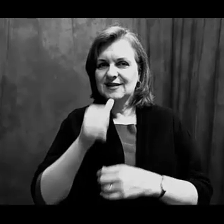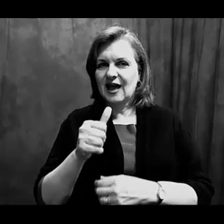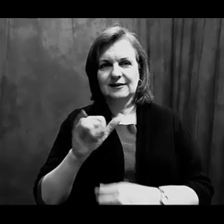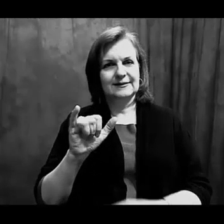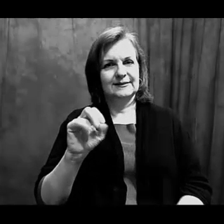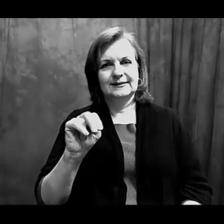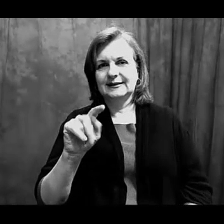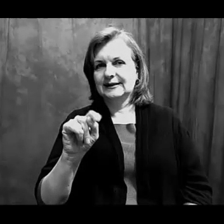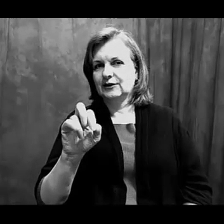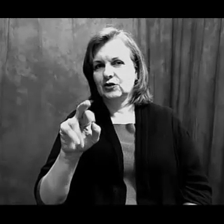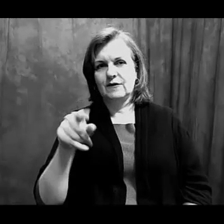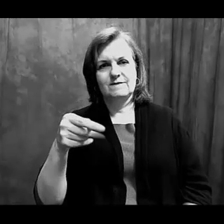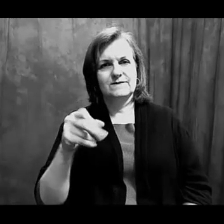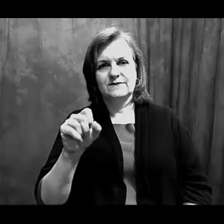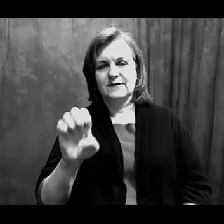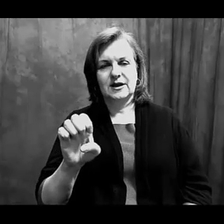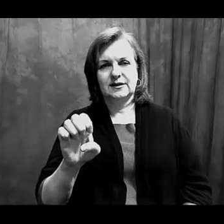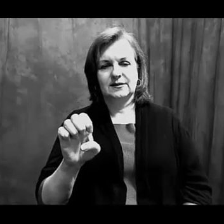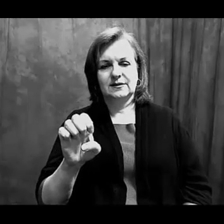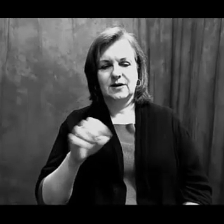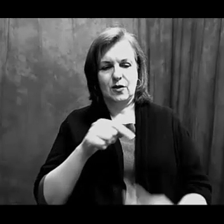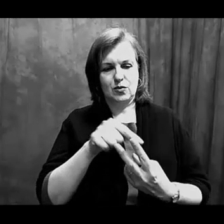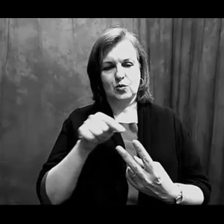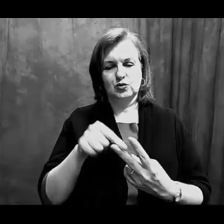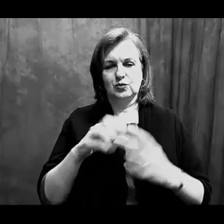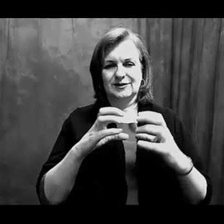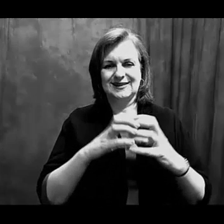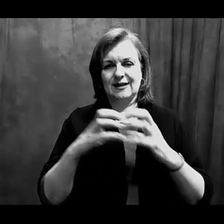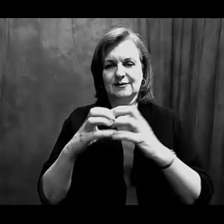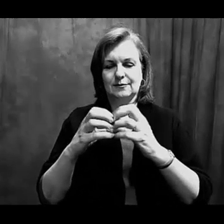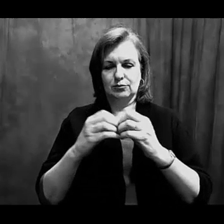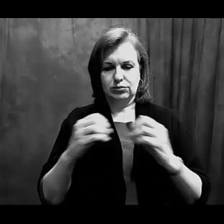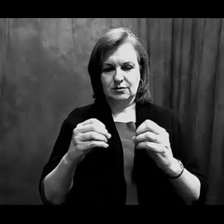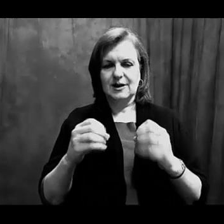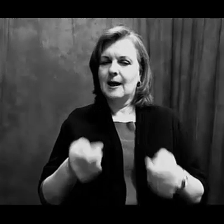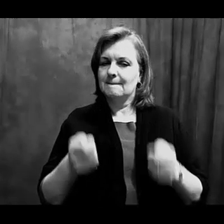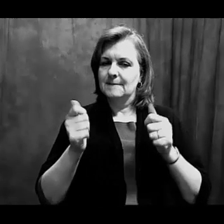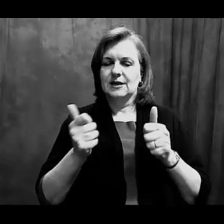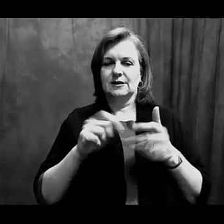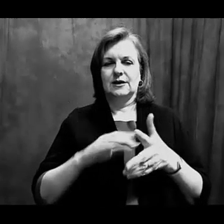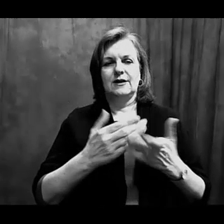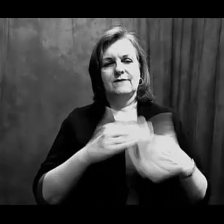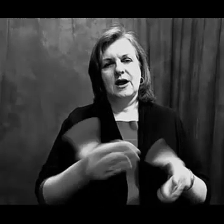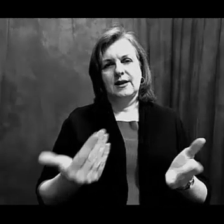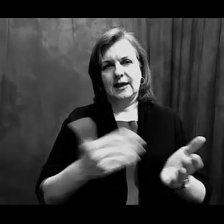there's no in between those cells go immediately into dividing again